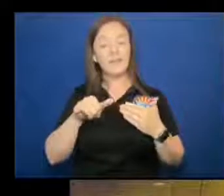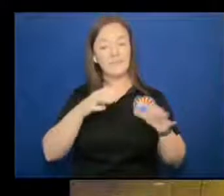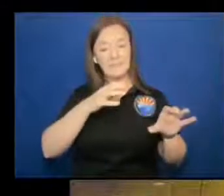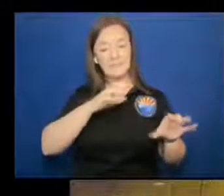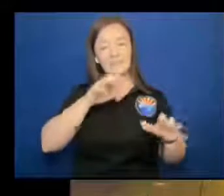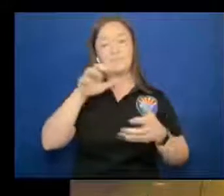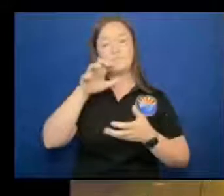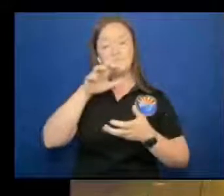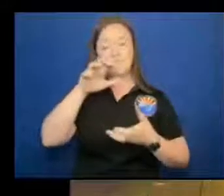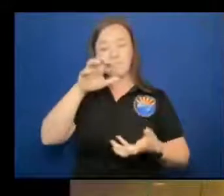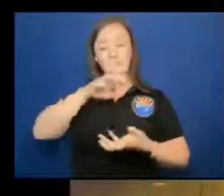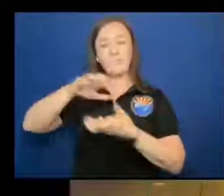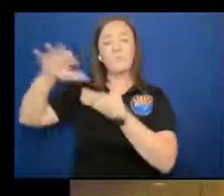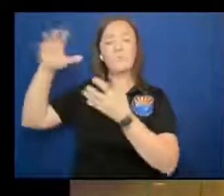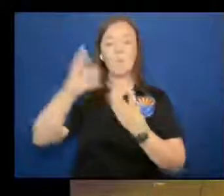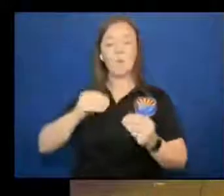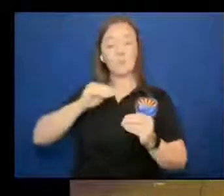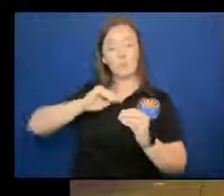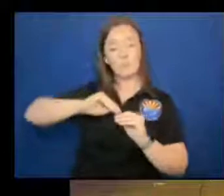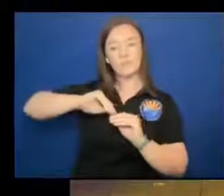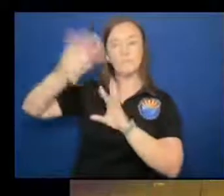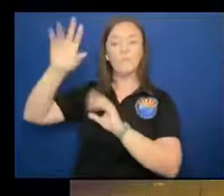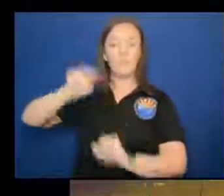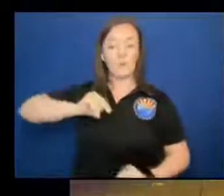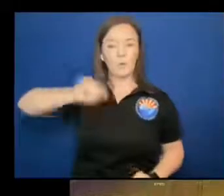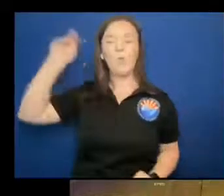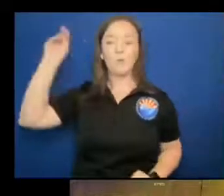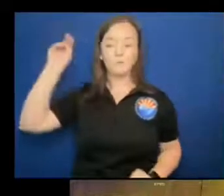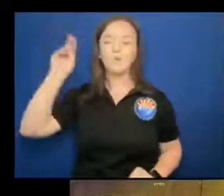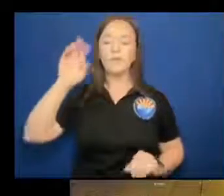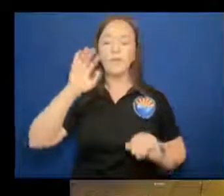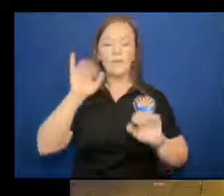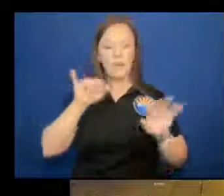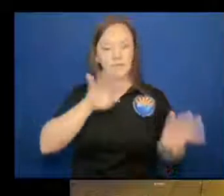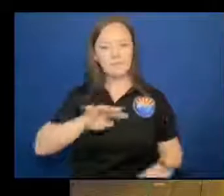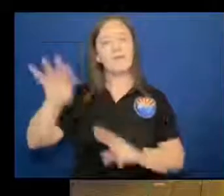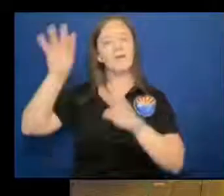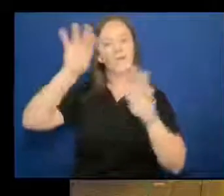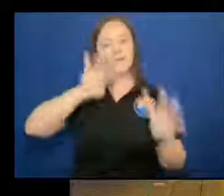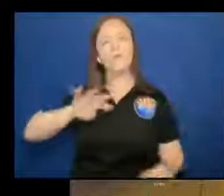HOW THAT COMMUNICATION PLAN WILL BE DIFFERENT DURING THE DAY AND DURING THE NIGHT.